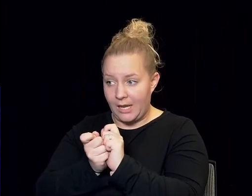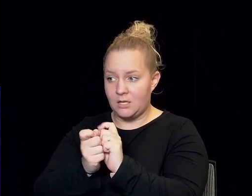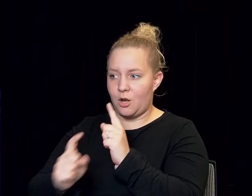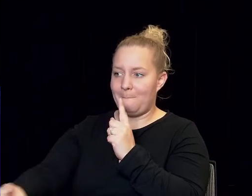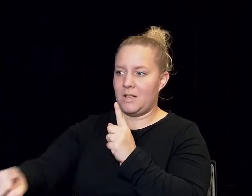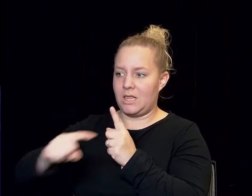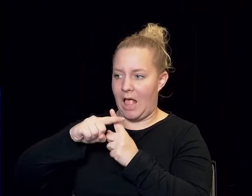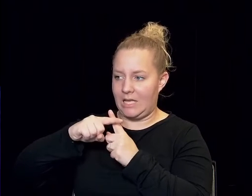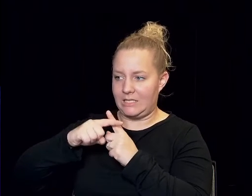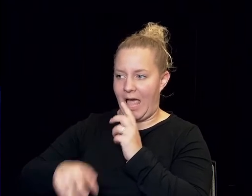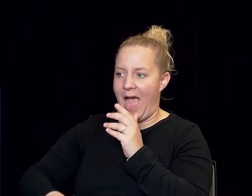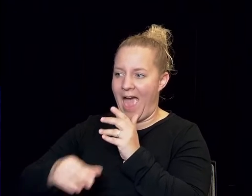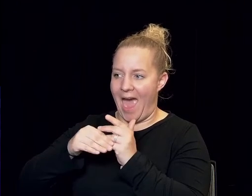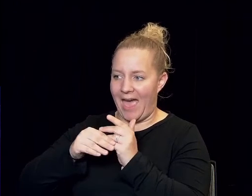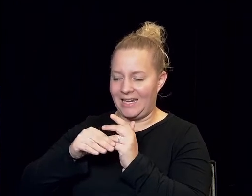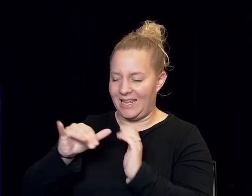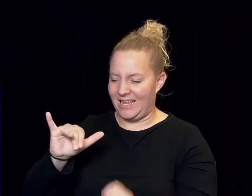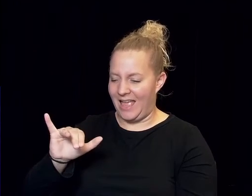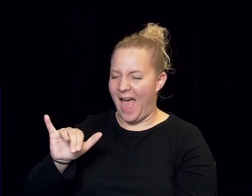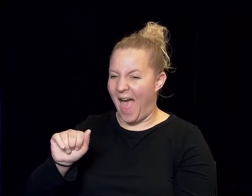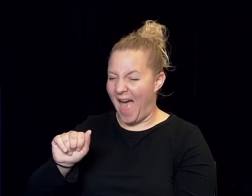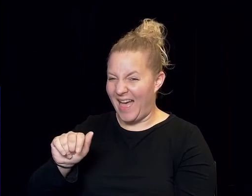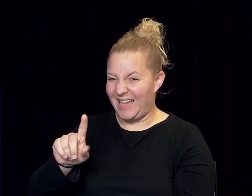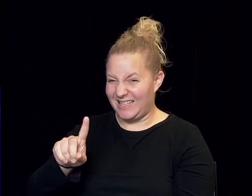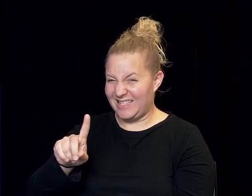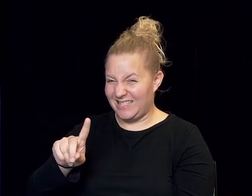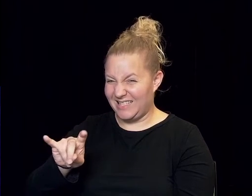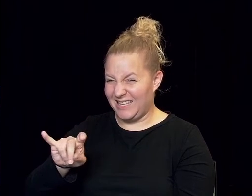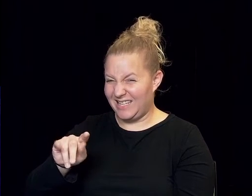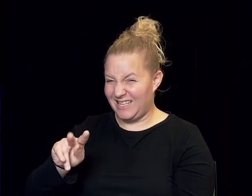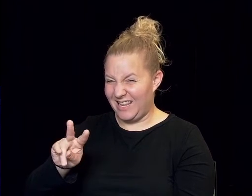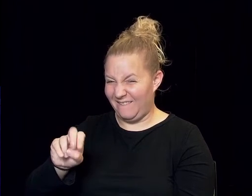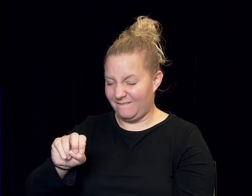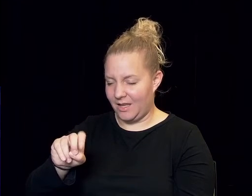that additive inverse. You would change that minus sign to a plus sign and so that negative